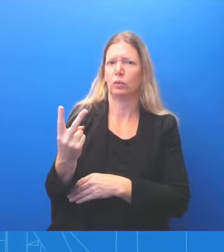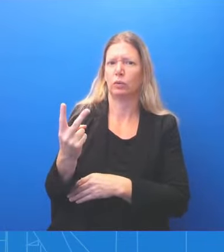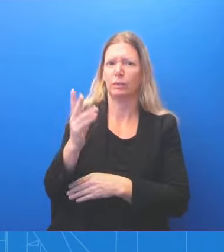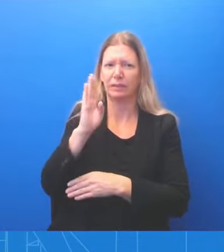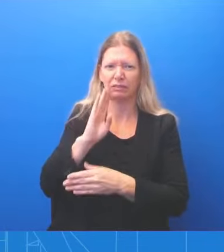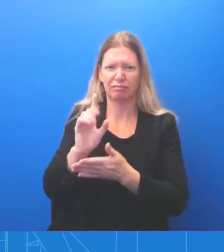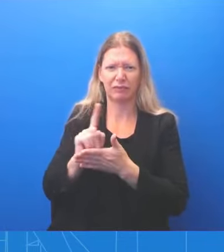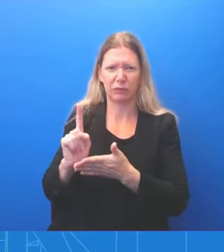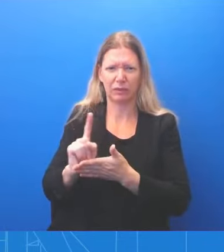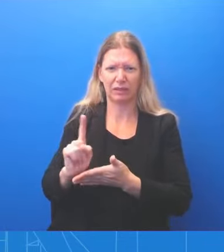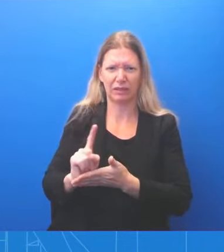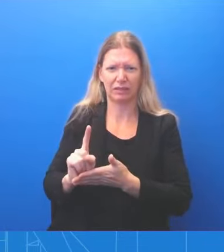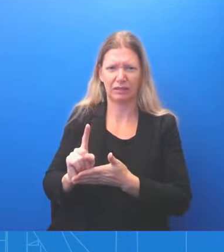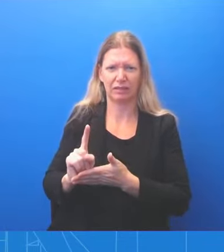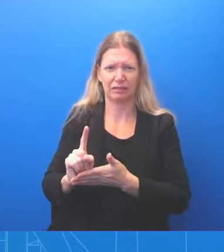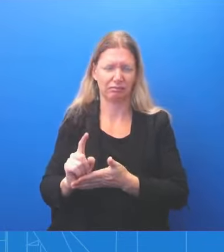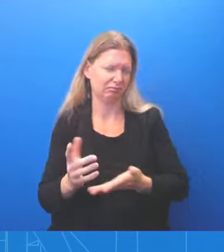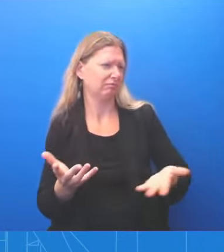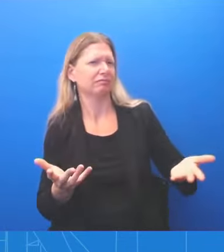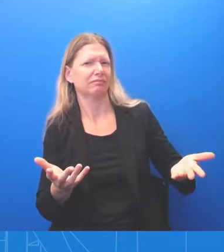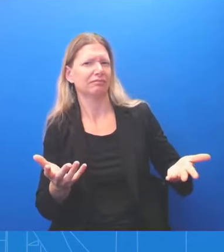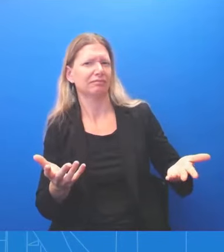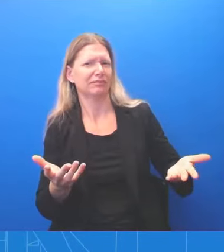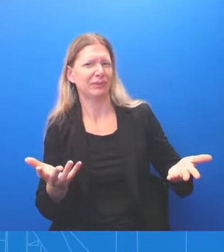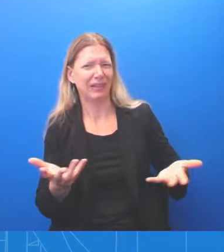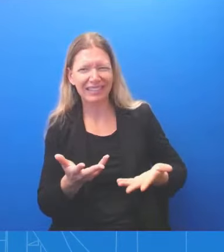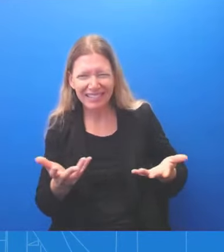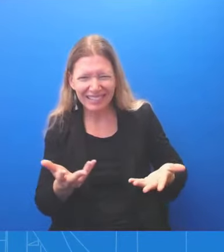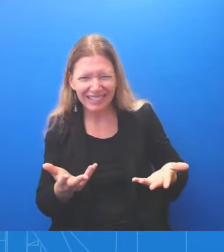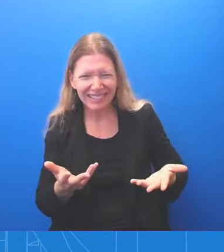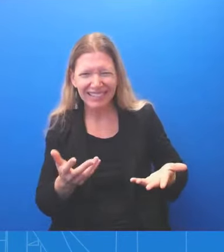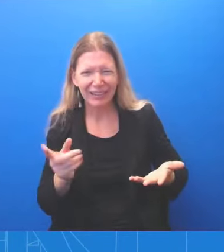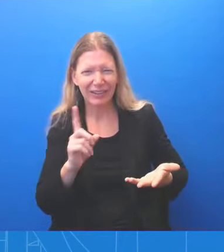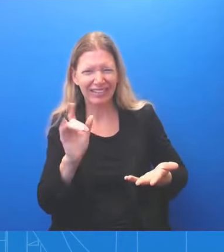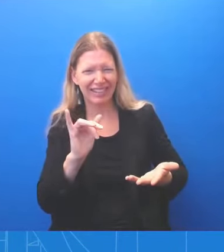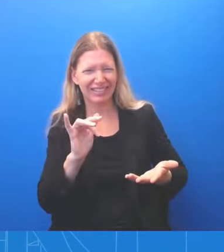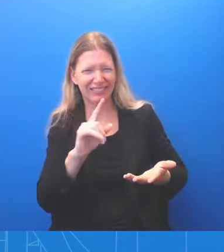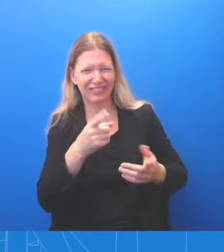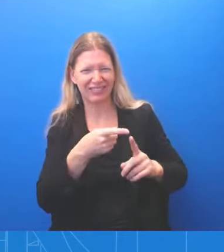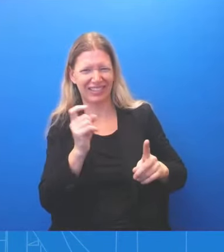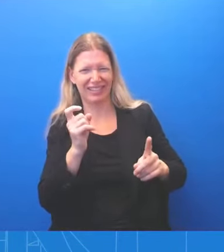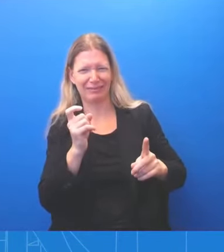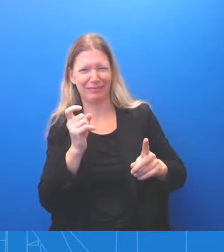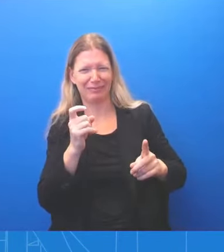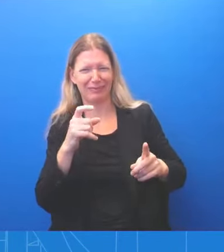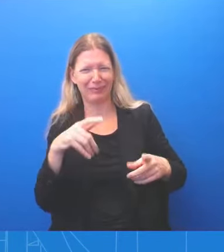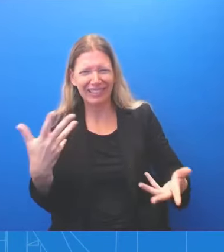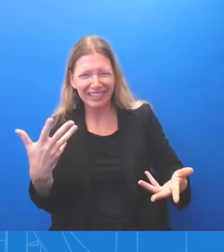Where is this -- where is this coming from? The Press: All right, well -- Ms. Jean-Pierre: The Press: Dr. George Koob, who is the director